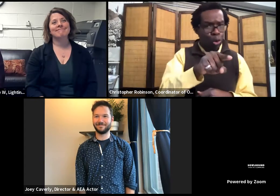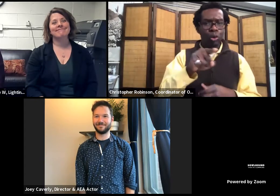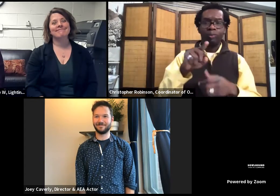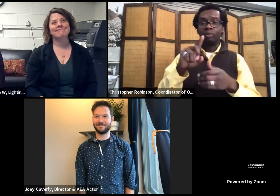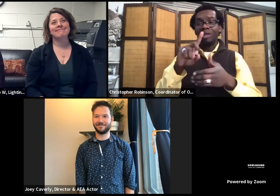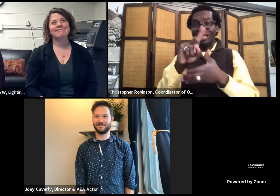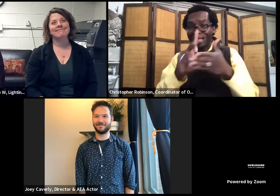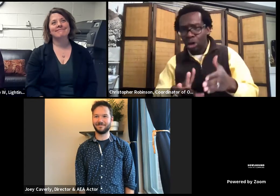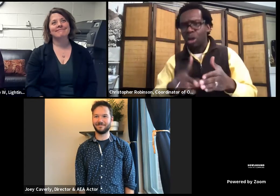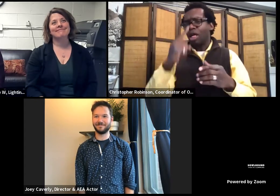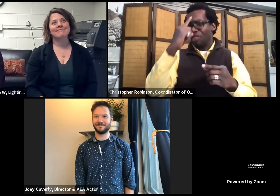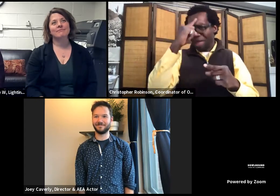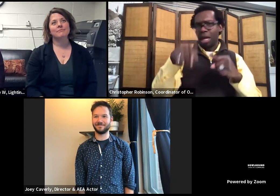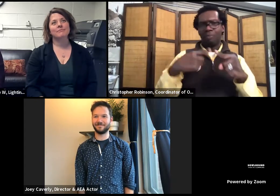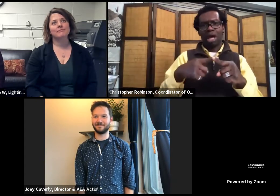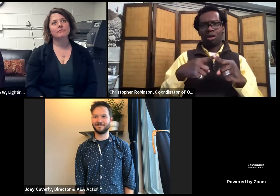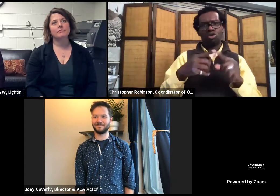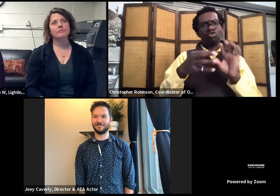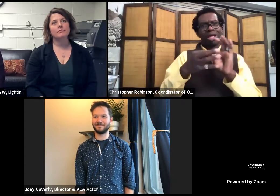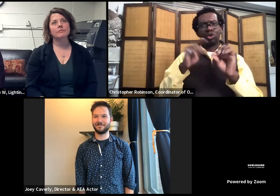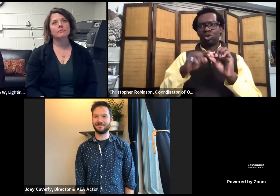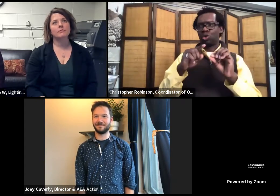and what do you designers think about,